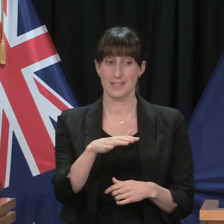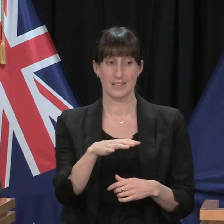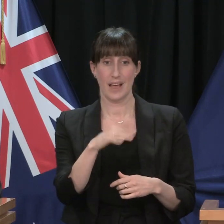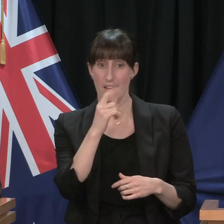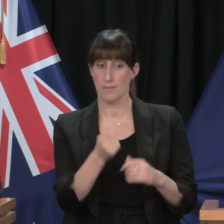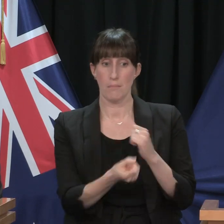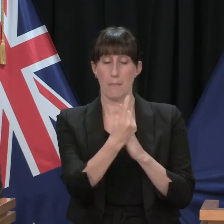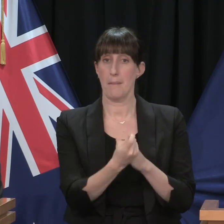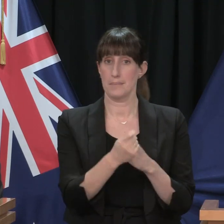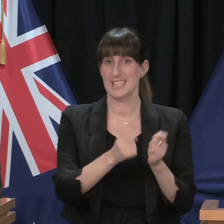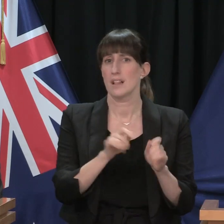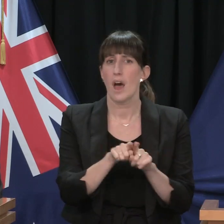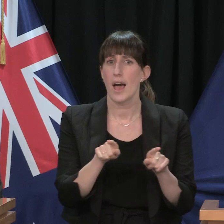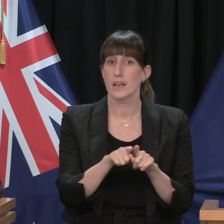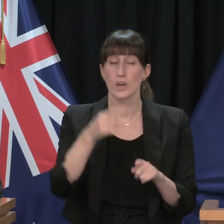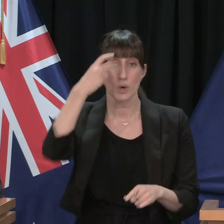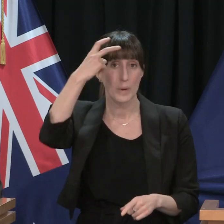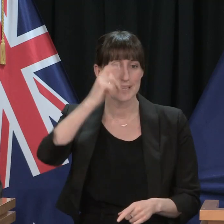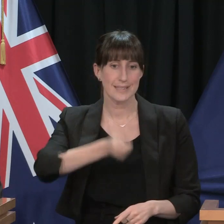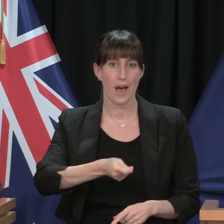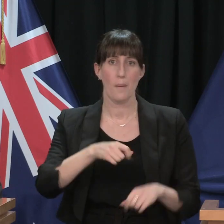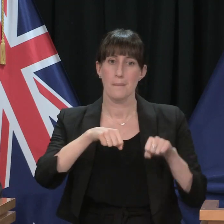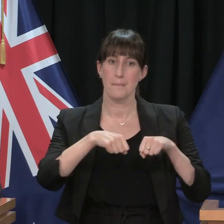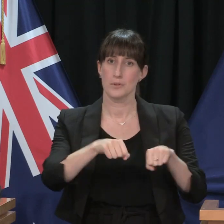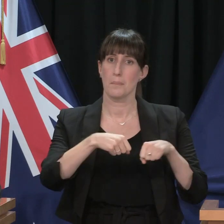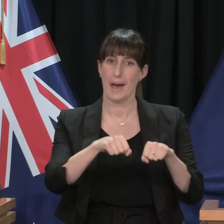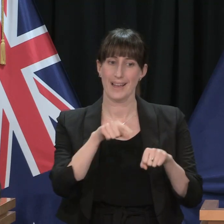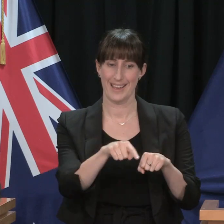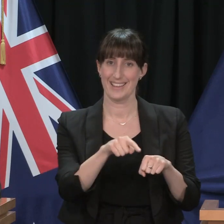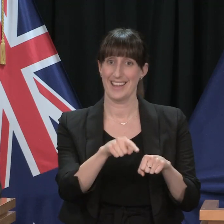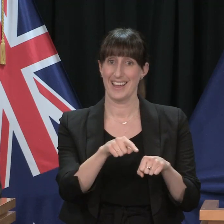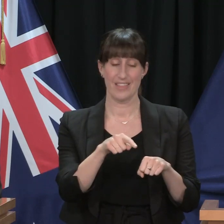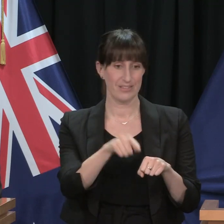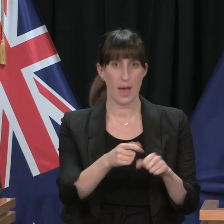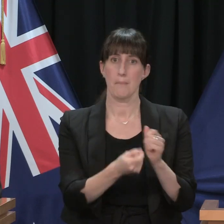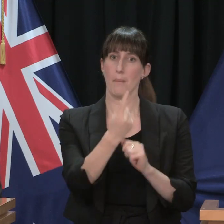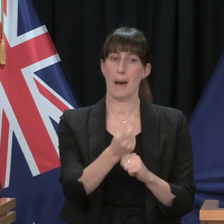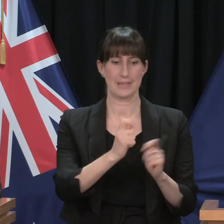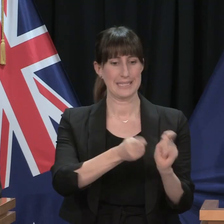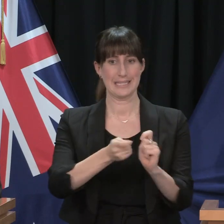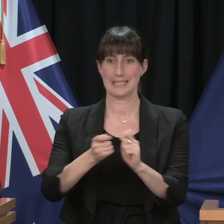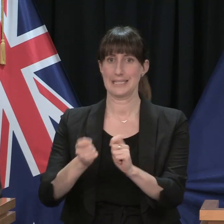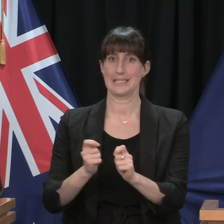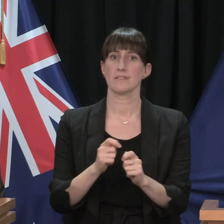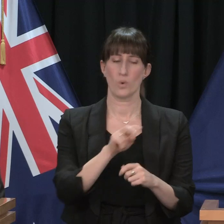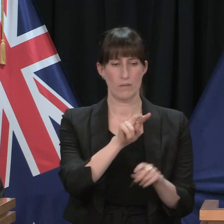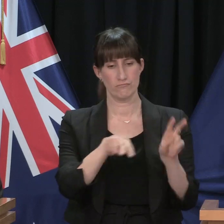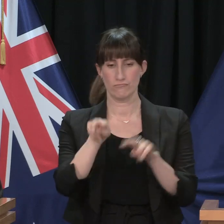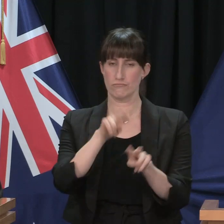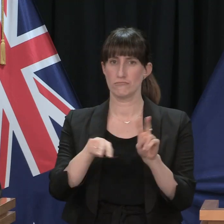specific surveillance testing in pop-up clinics, like the one at packham in Queenstown,